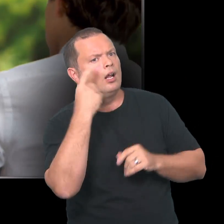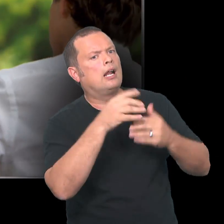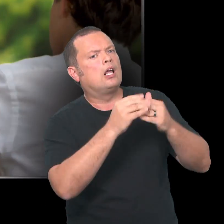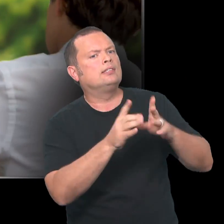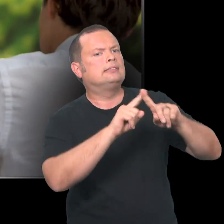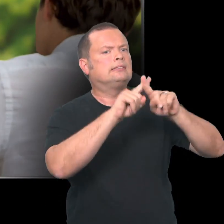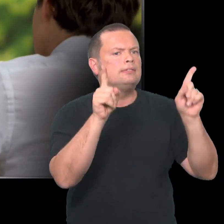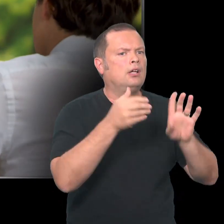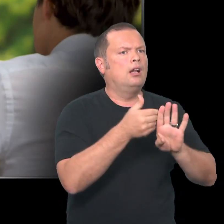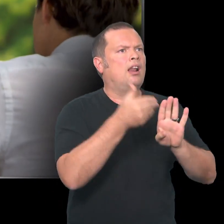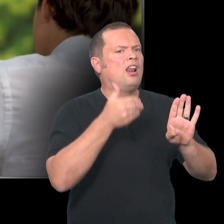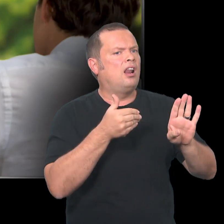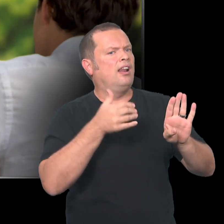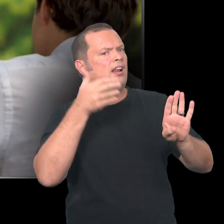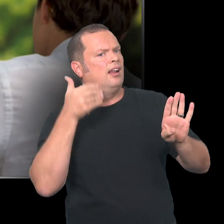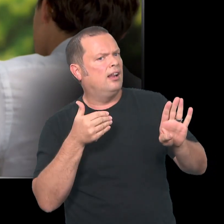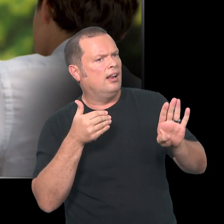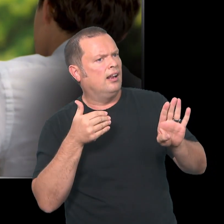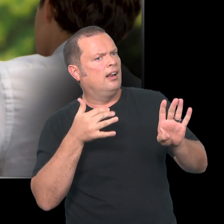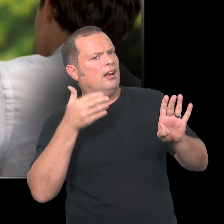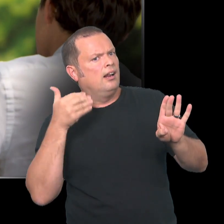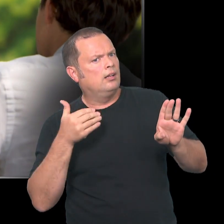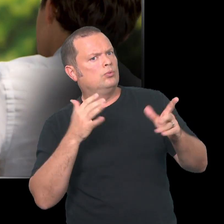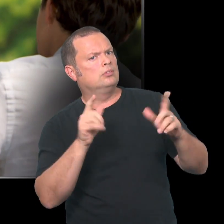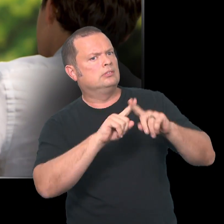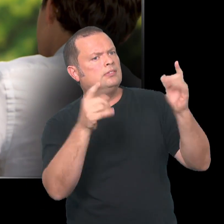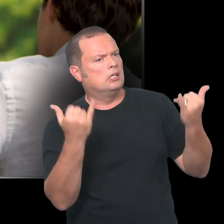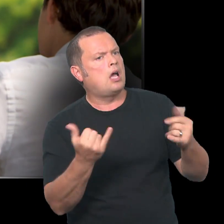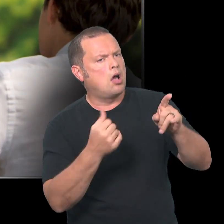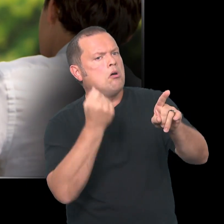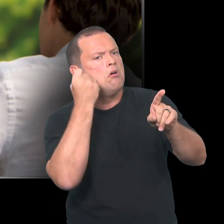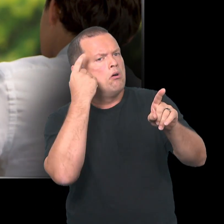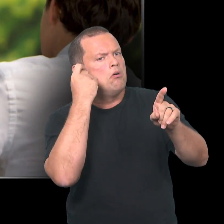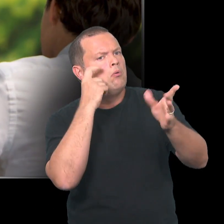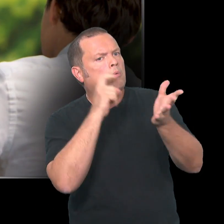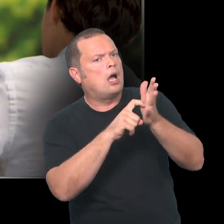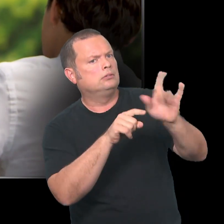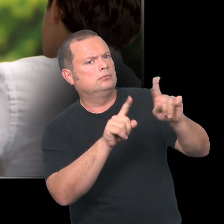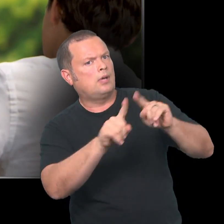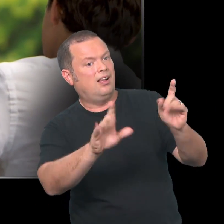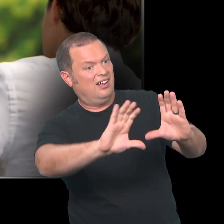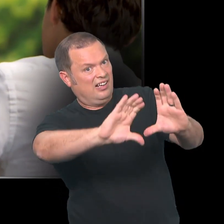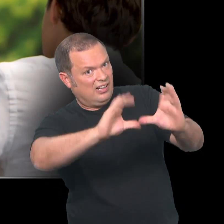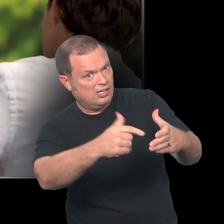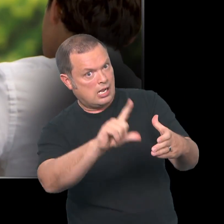No, I mean, obviously, you are a different kind of leader than the last one, or the last two, perhaps the last three,